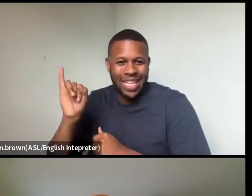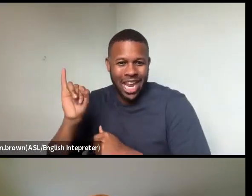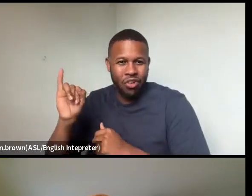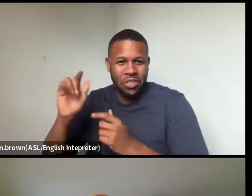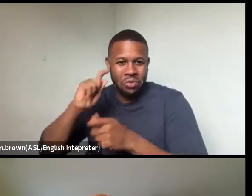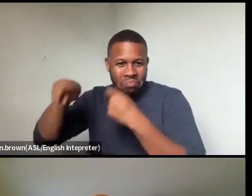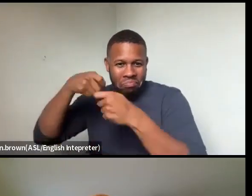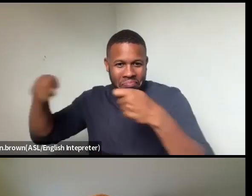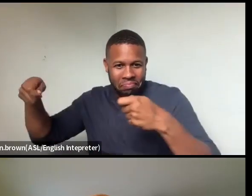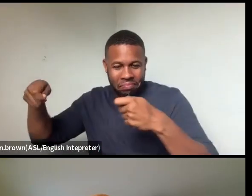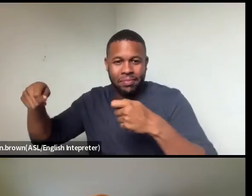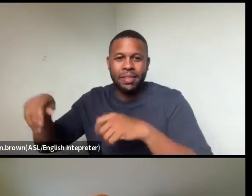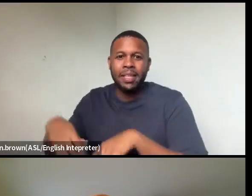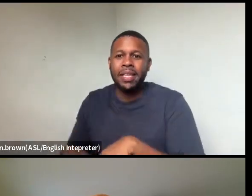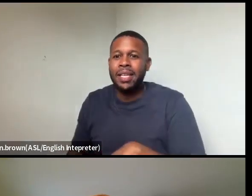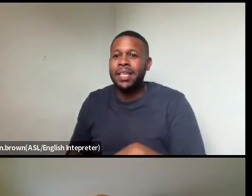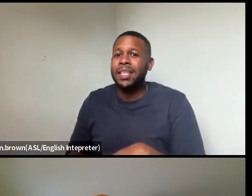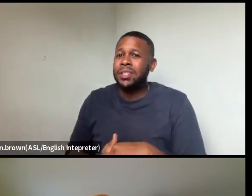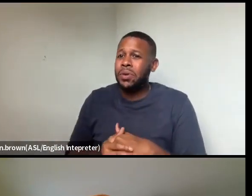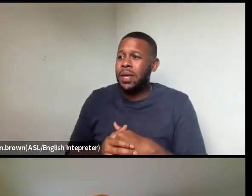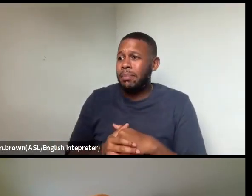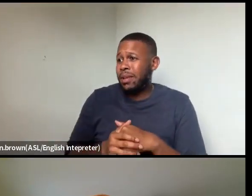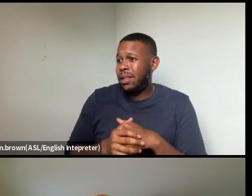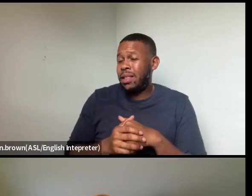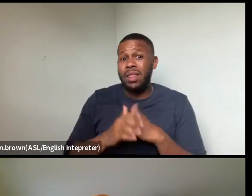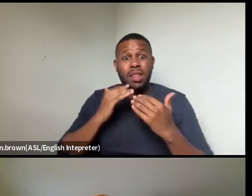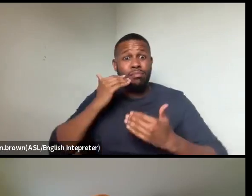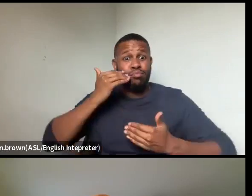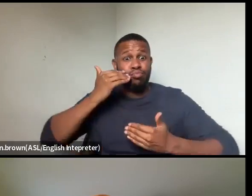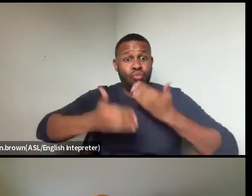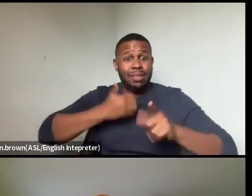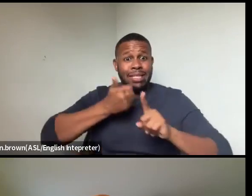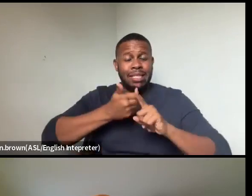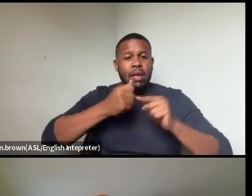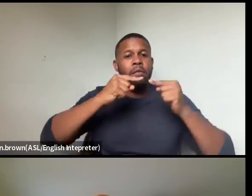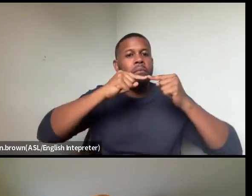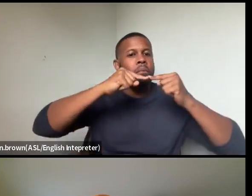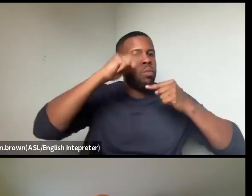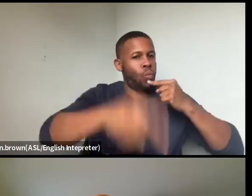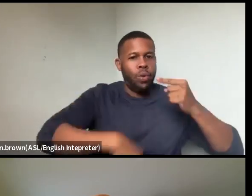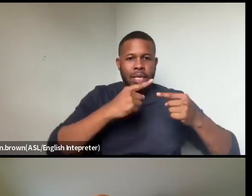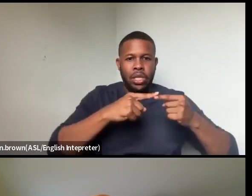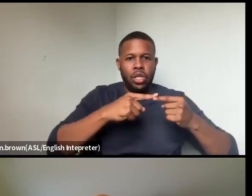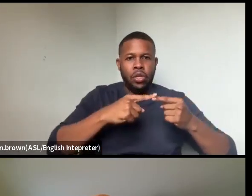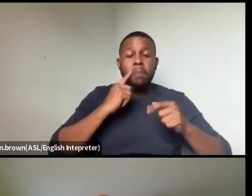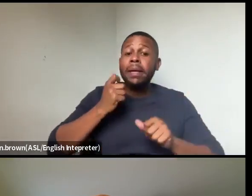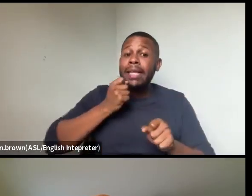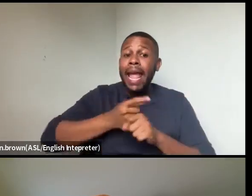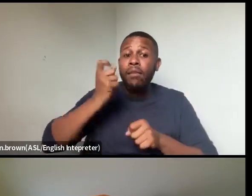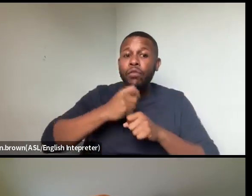along on the recommendations? Well, that is just a loaded question. I will take a stab at it and Teri can fill in any of the